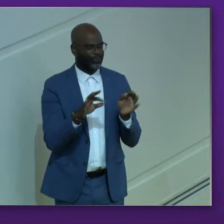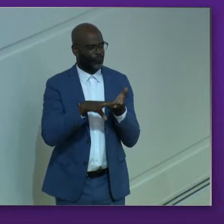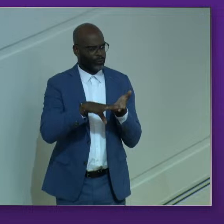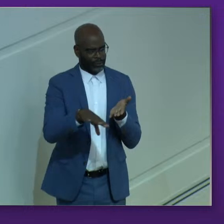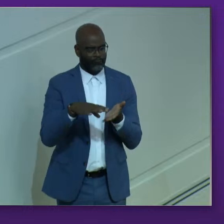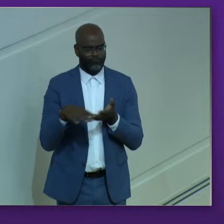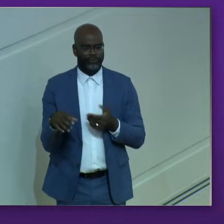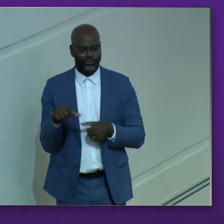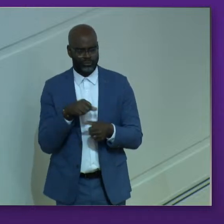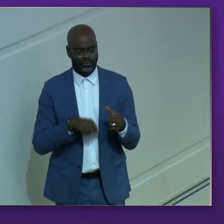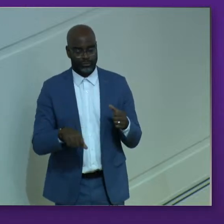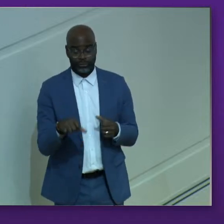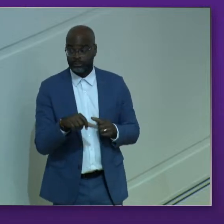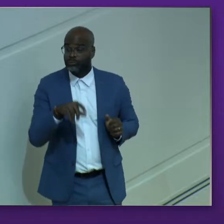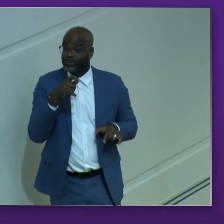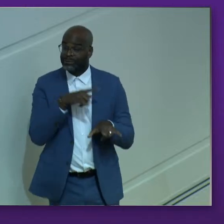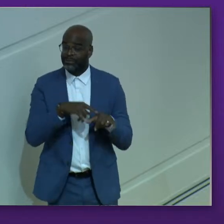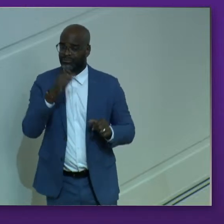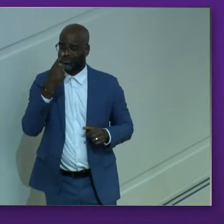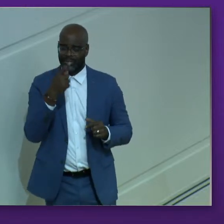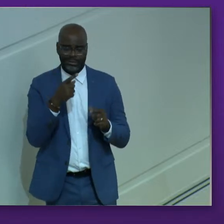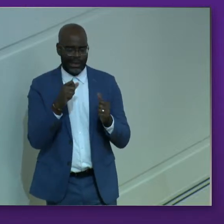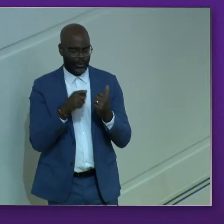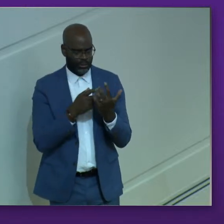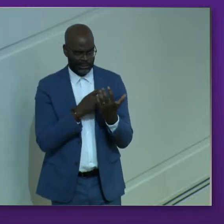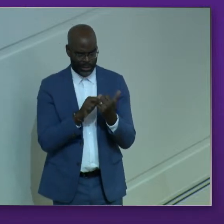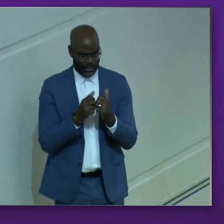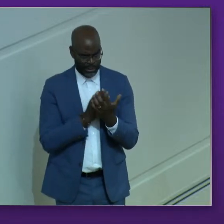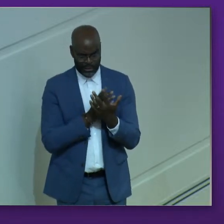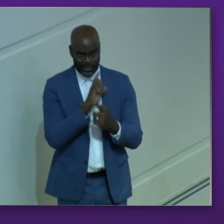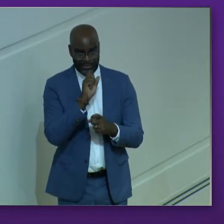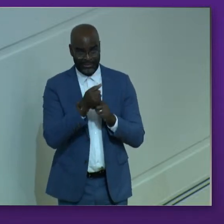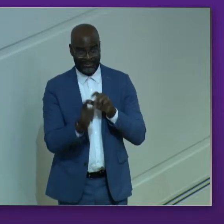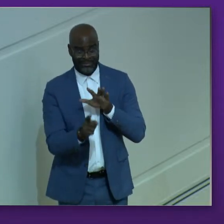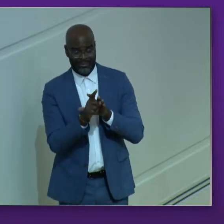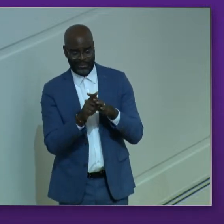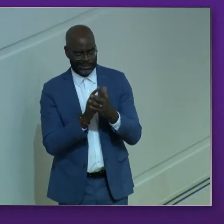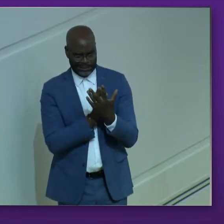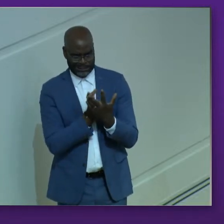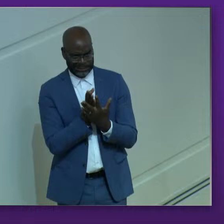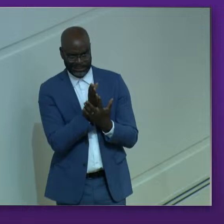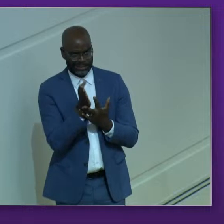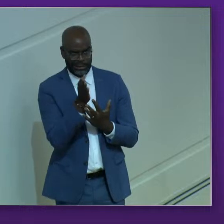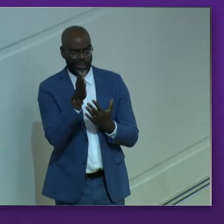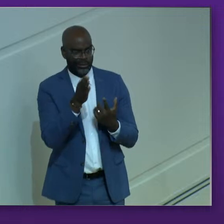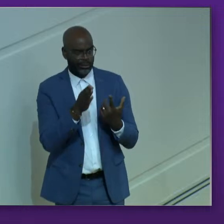BROUGHT TO OUR DOORSTEP. GIVEN THESE CHALLENGES LEARN TO RESPECT AND HAVE BRACED FOR ONE